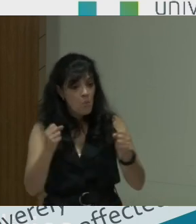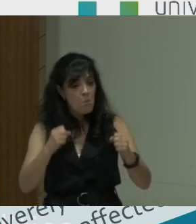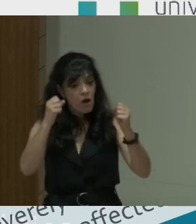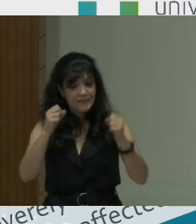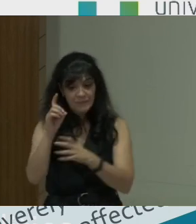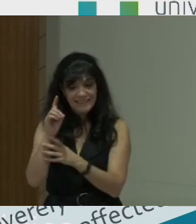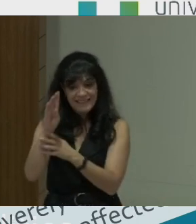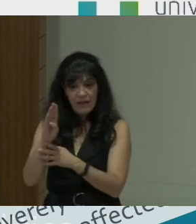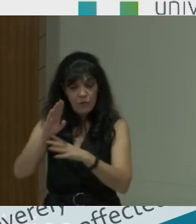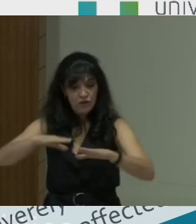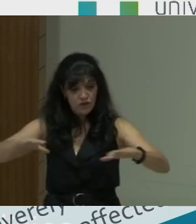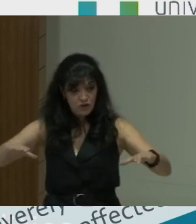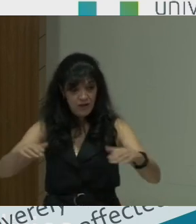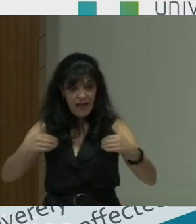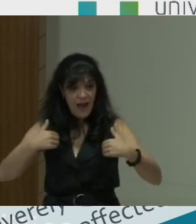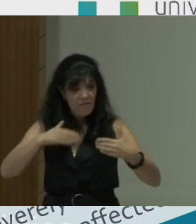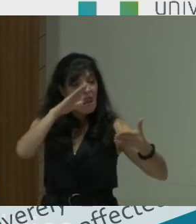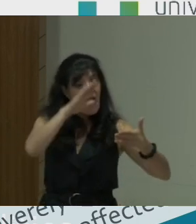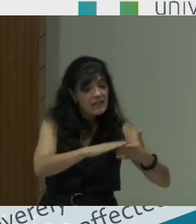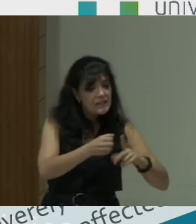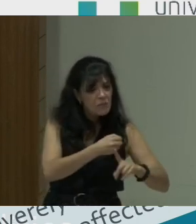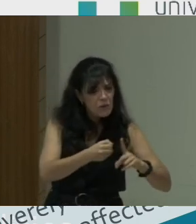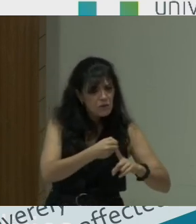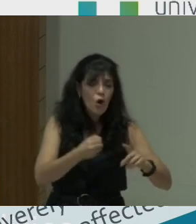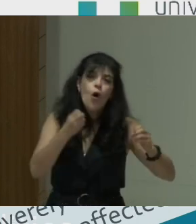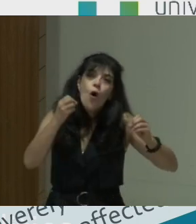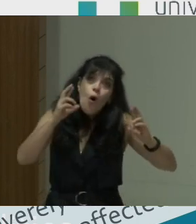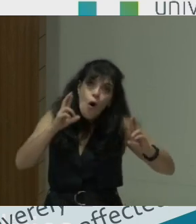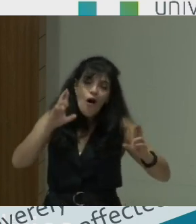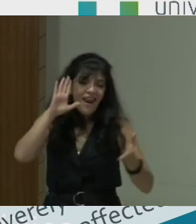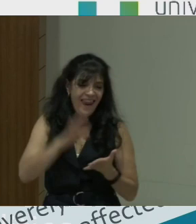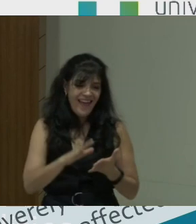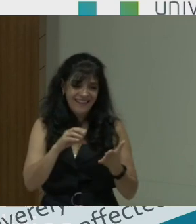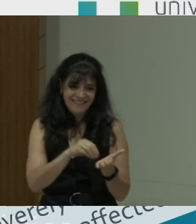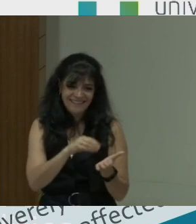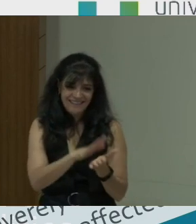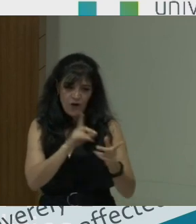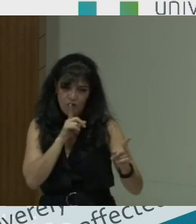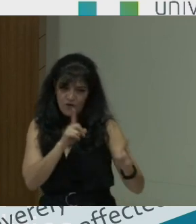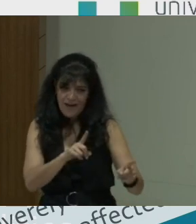there is perhaps less abuse or we have less data because they can't speak about it.